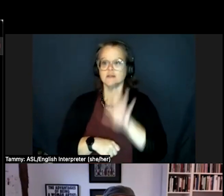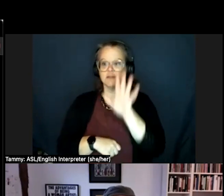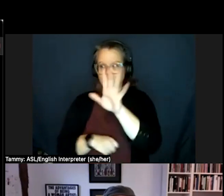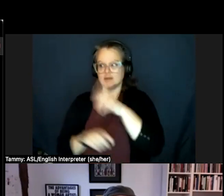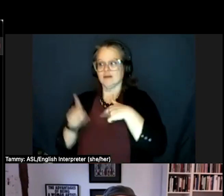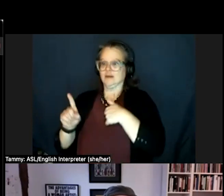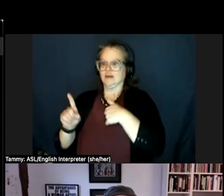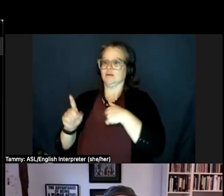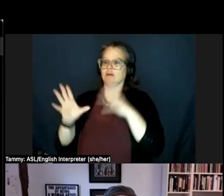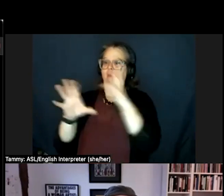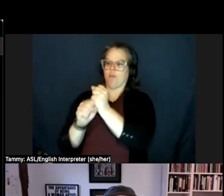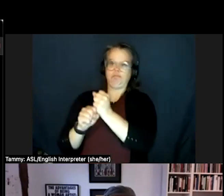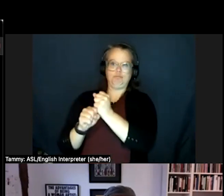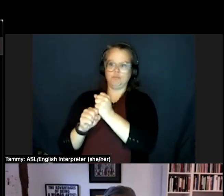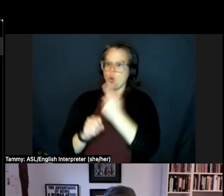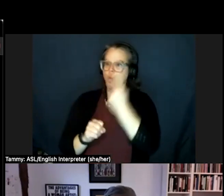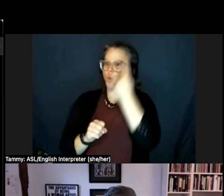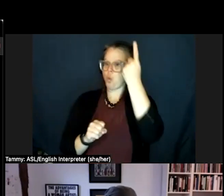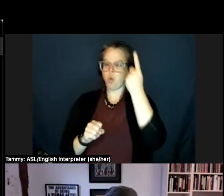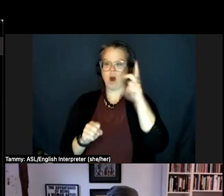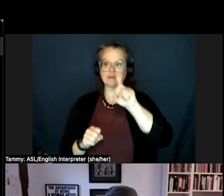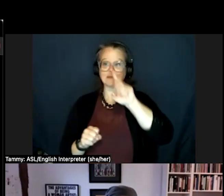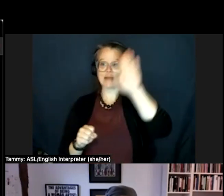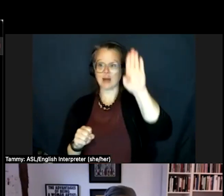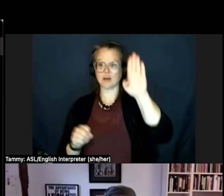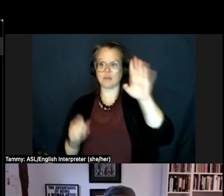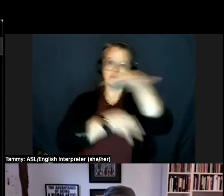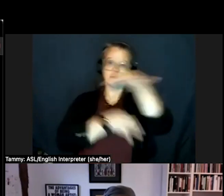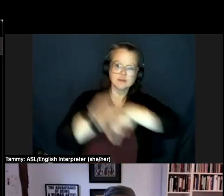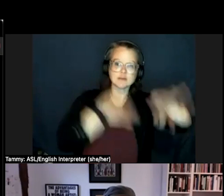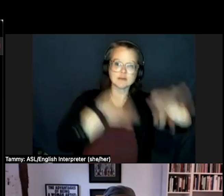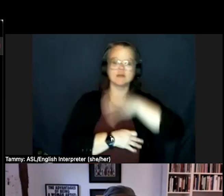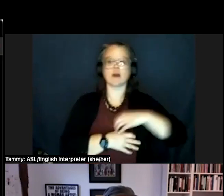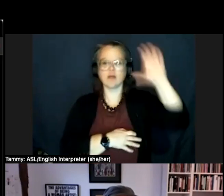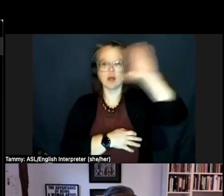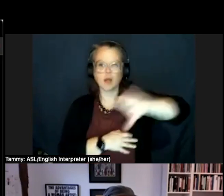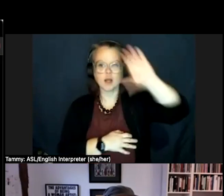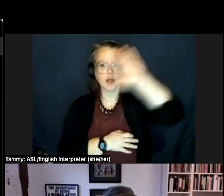that. And the last big thing, actually the thing we've been using it for most right now is to track